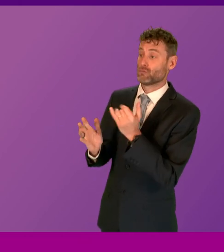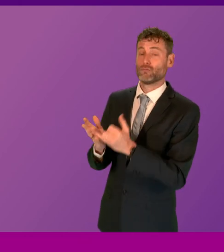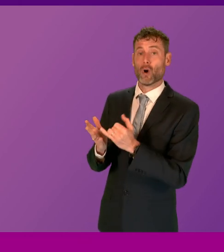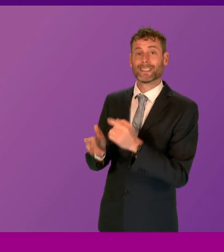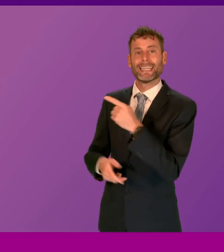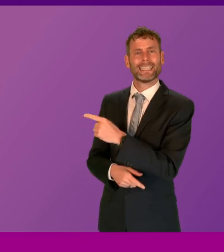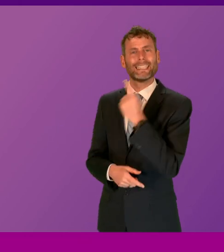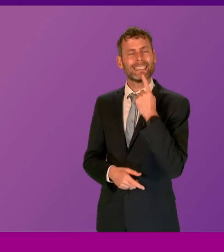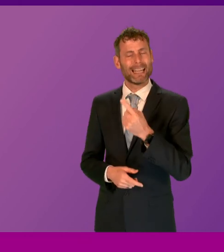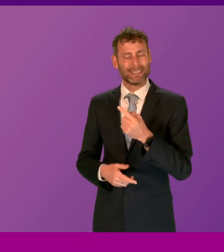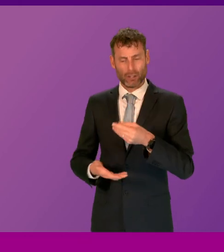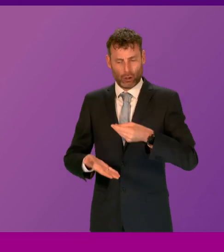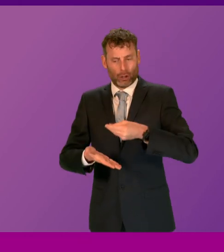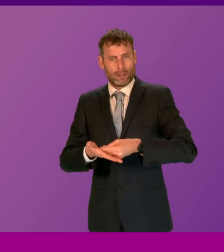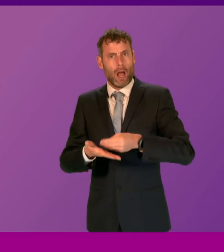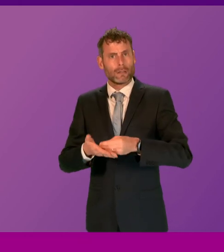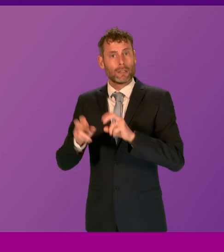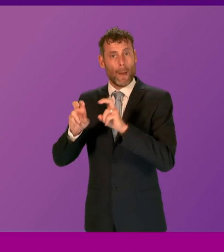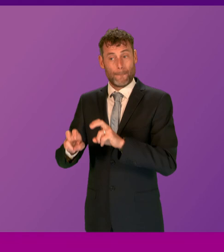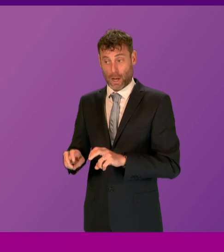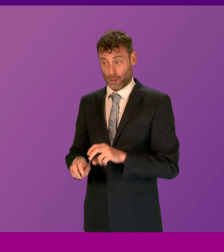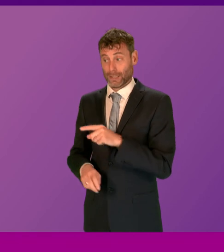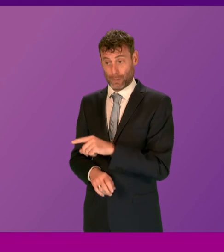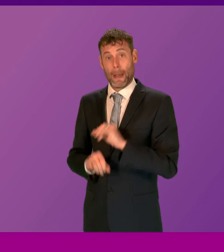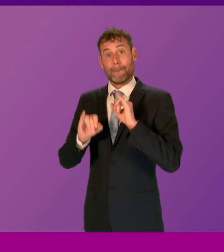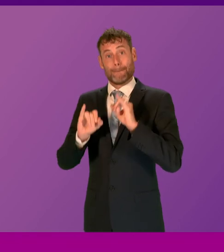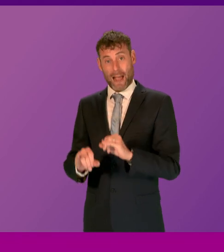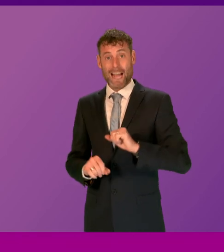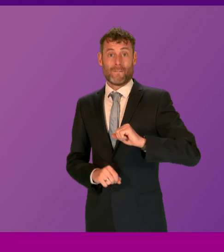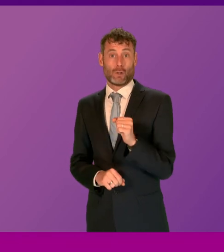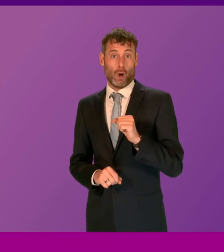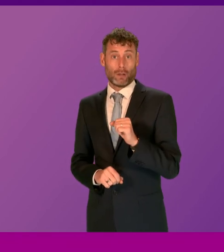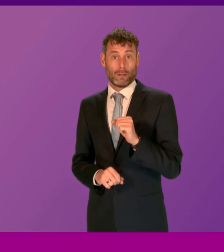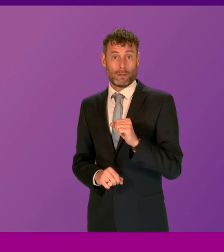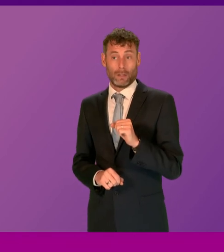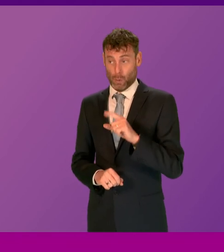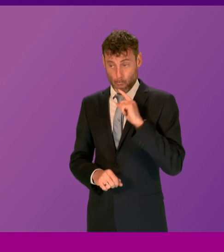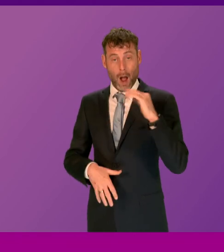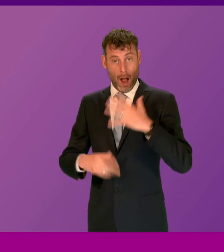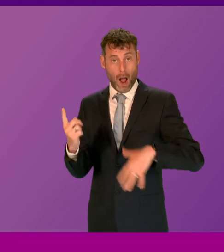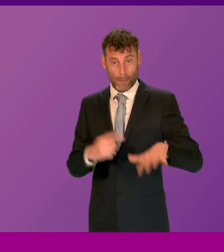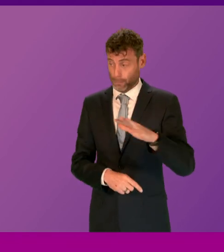to harm Scotland and was bad for Scotland, it was probably the first time that he had ever been in tune with Scottish public opinion.